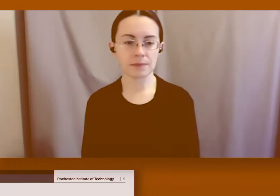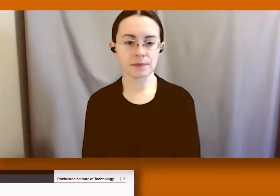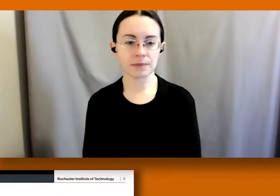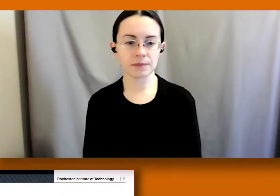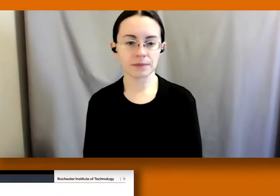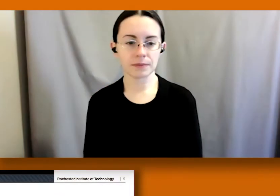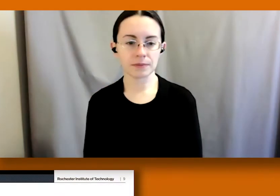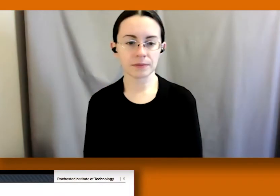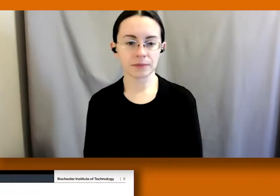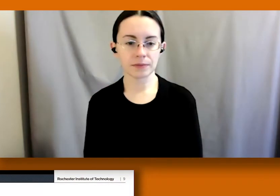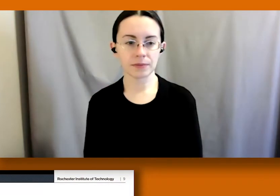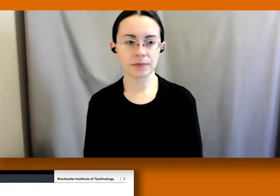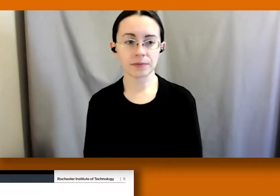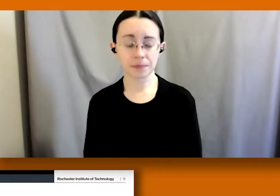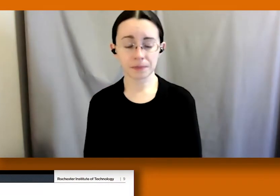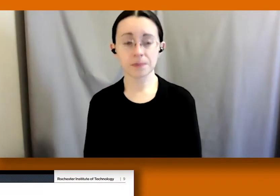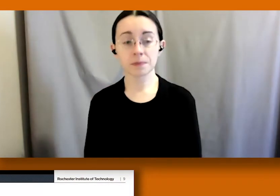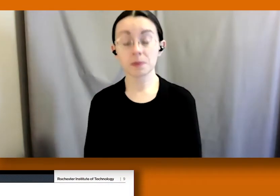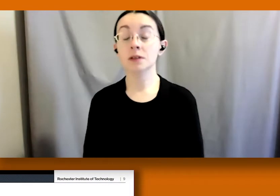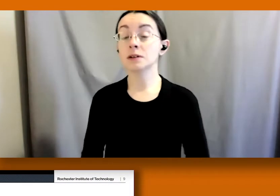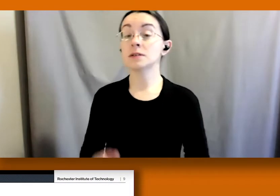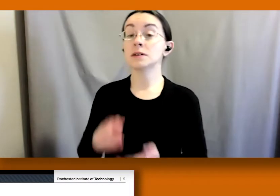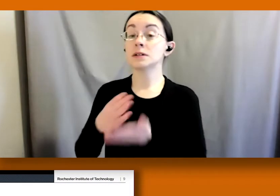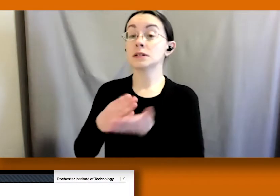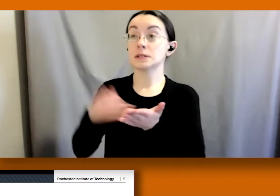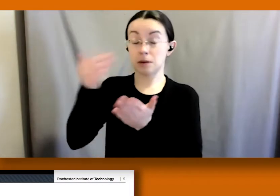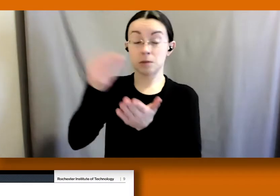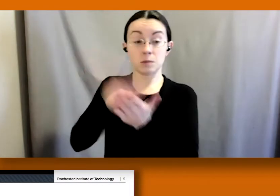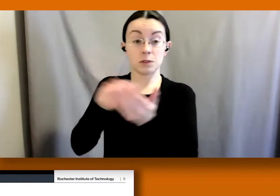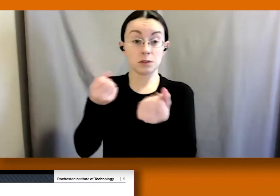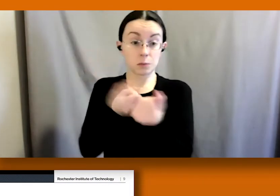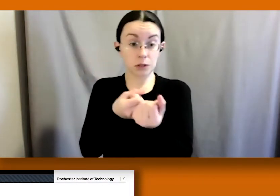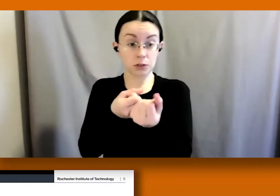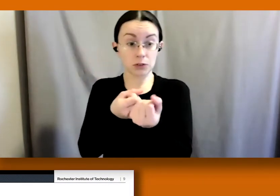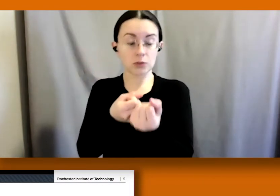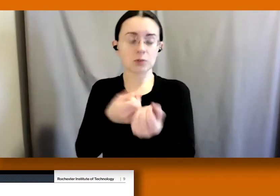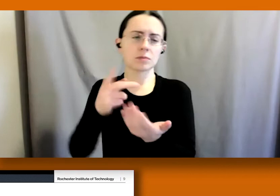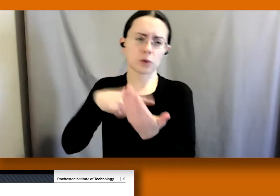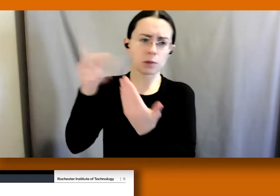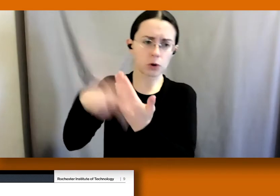Some sponsors or programs allow the PI to request equipment